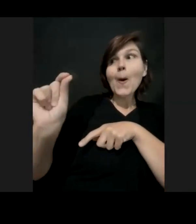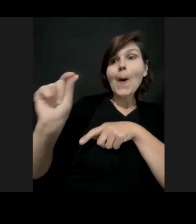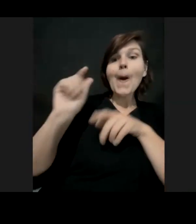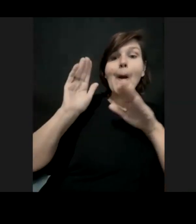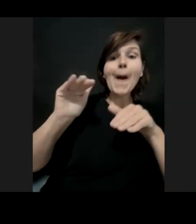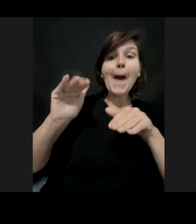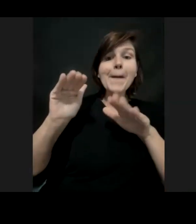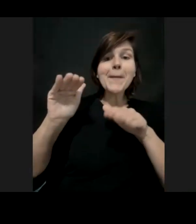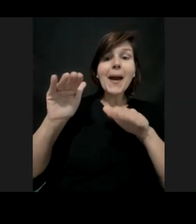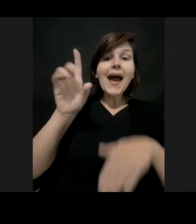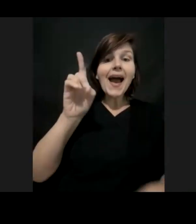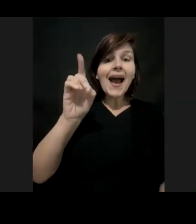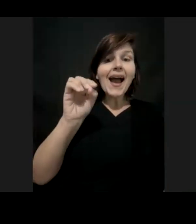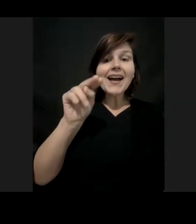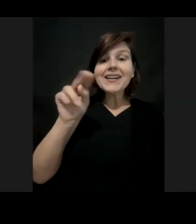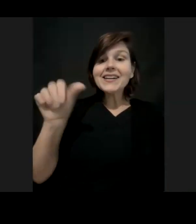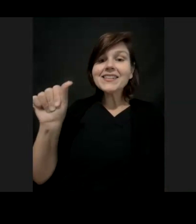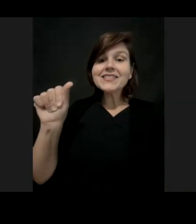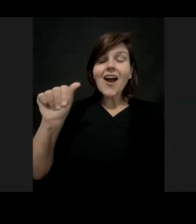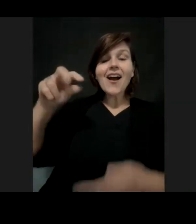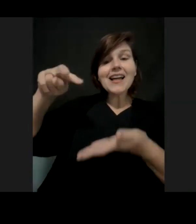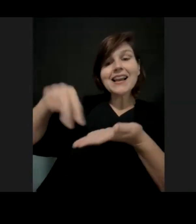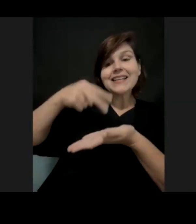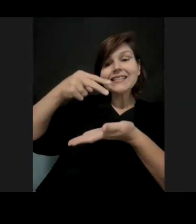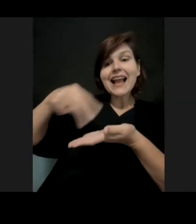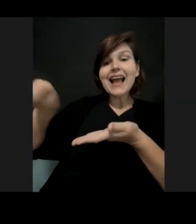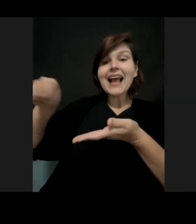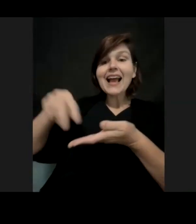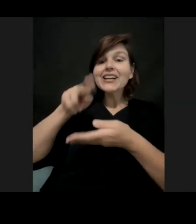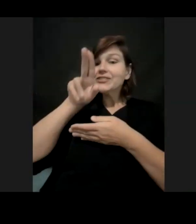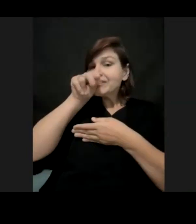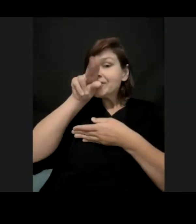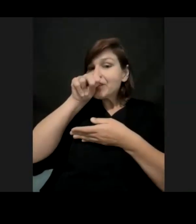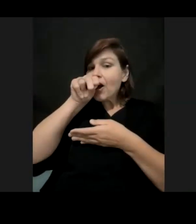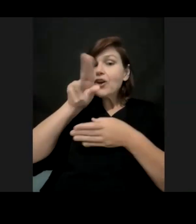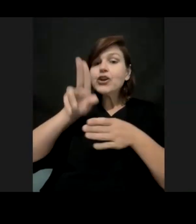There was a big splash as she swam away down the river.